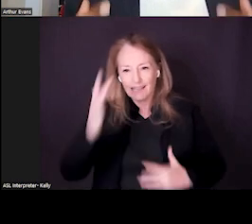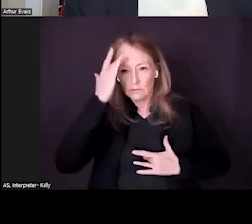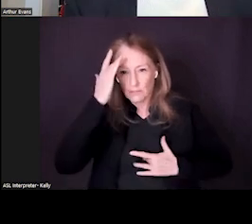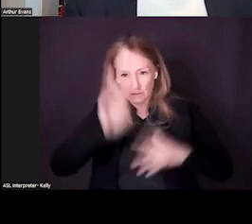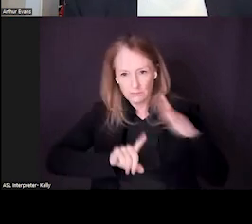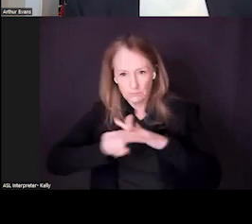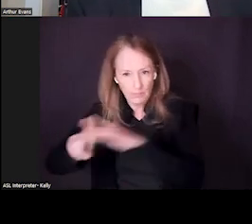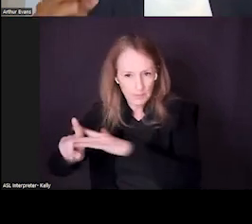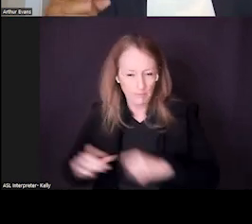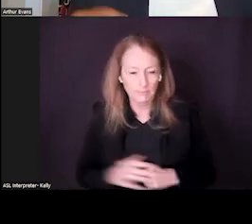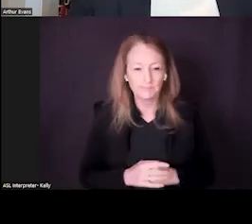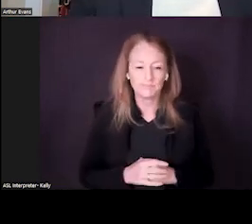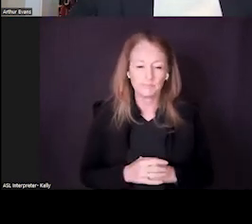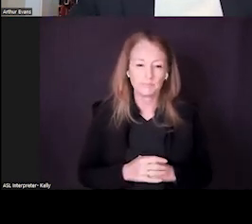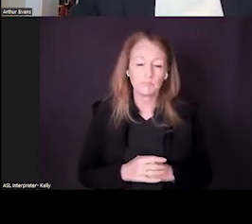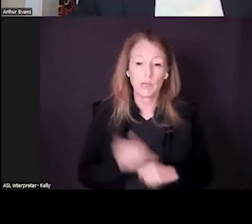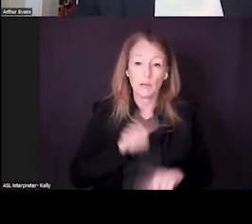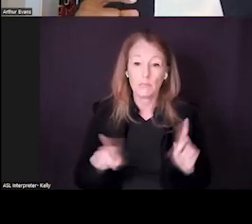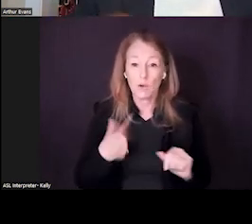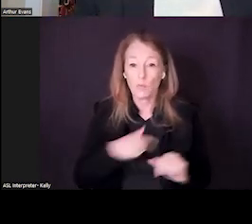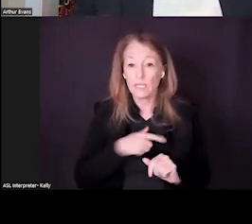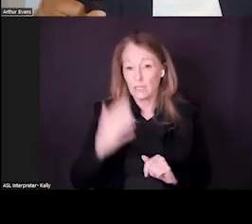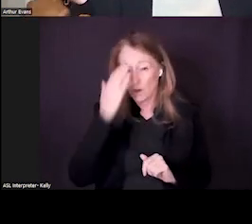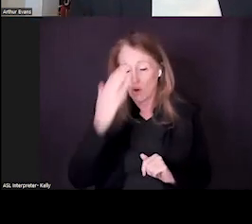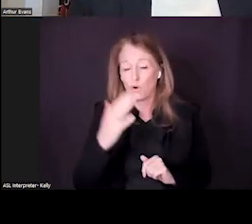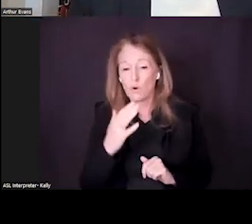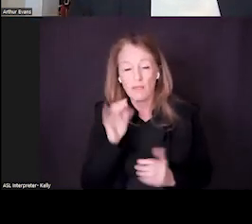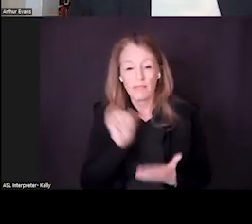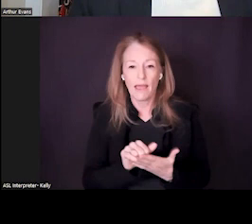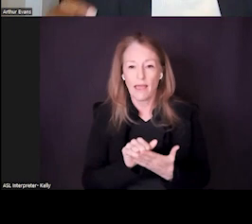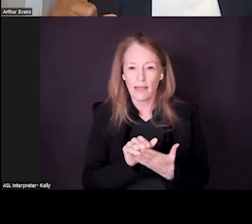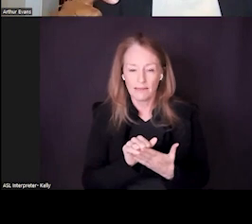PSYCHOLOGICAL SCIENCE THAT CAN HELP US EDUCATE PEOPLE SO THEY ARE